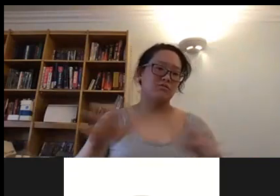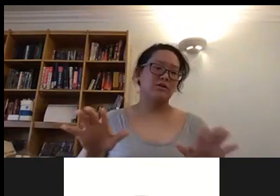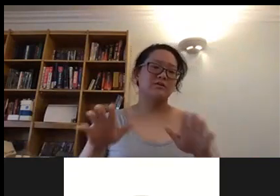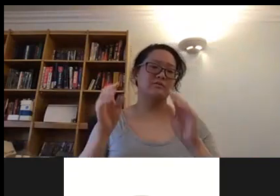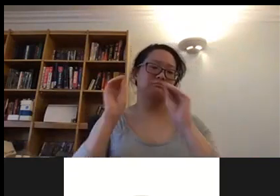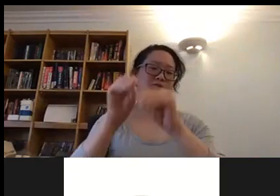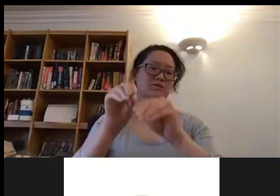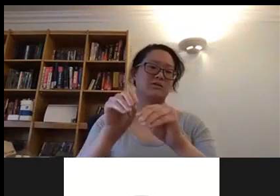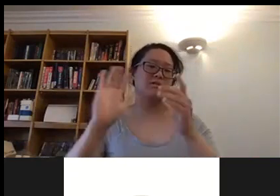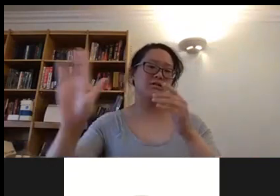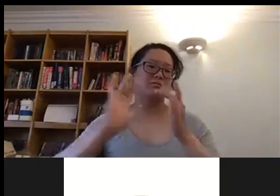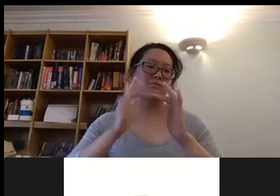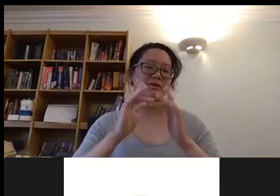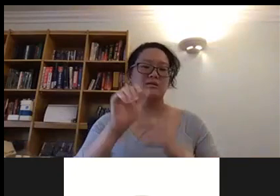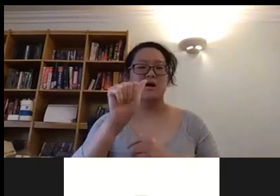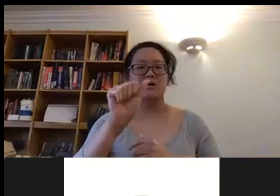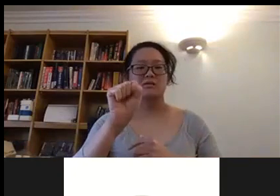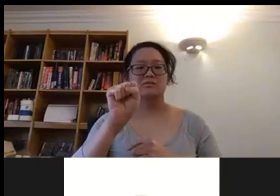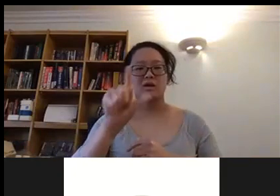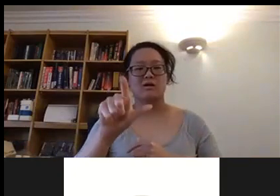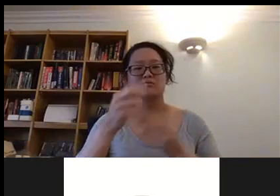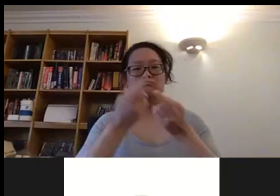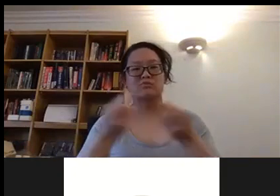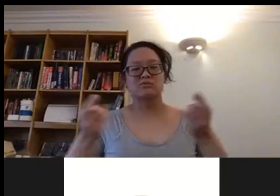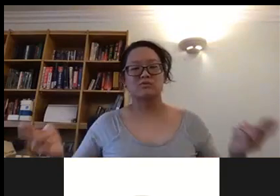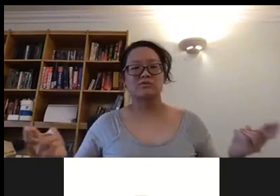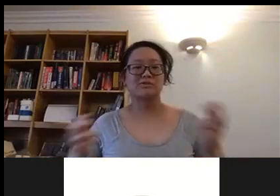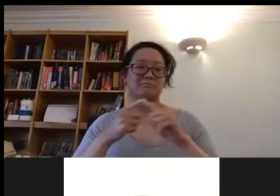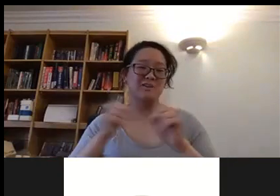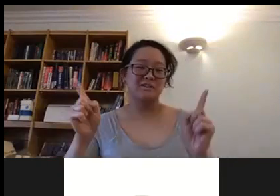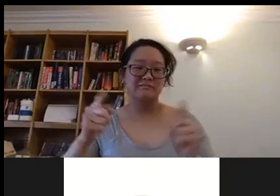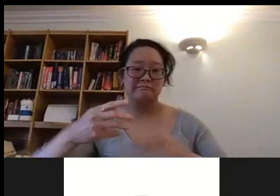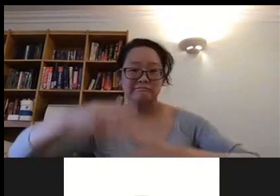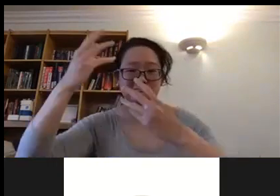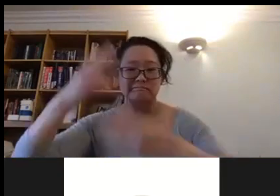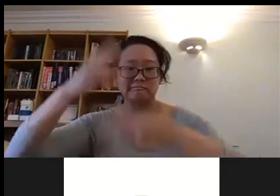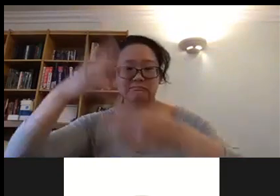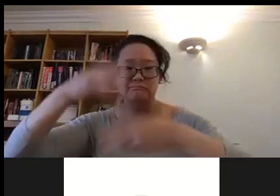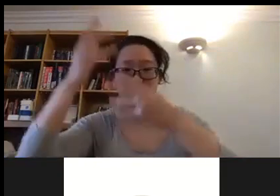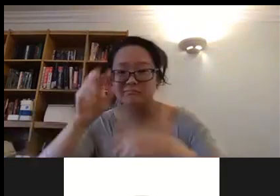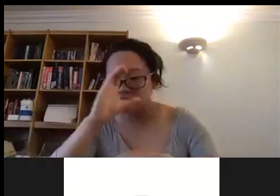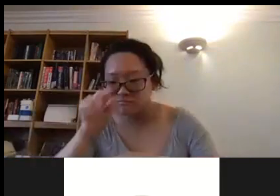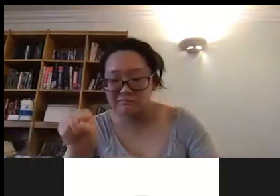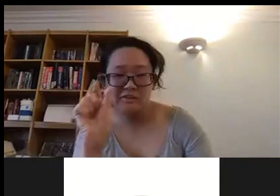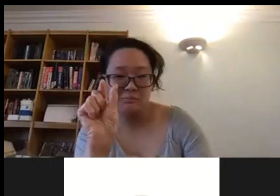The CDC has already put on the internet in ASL resources, but again, you have to look